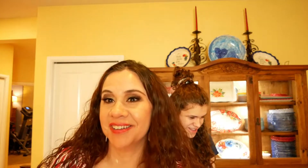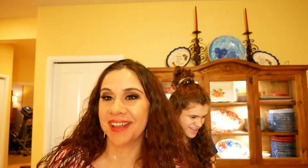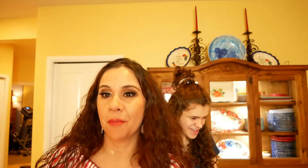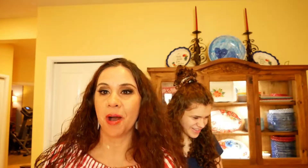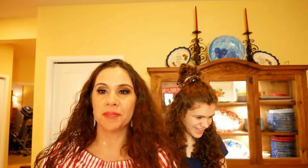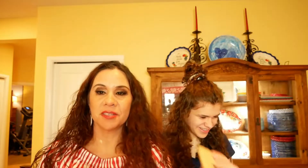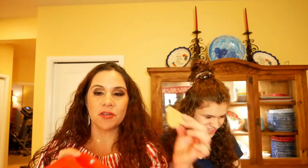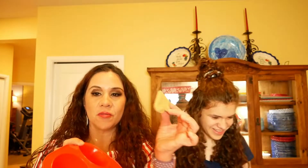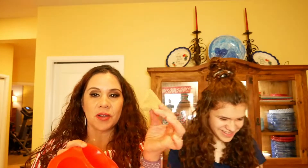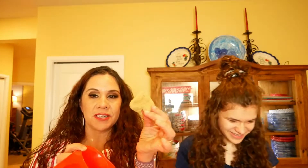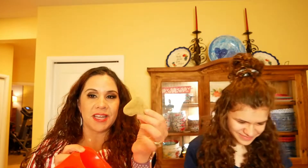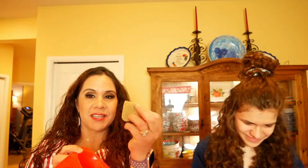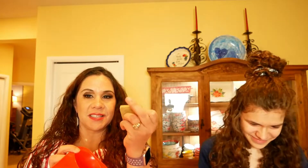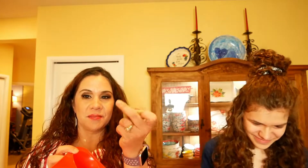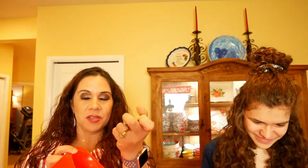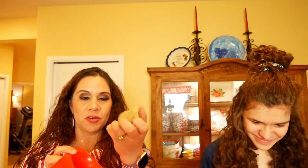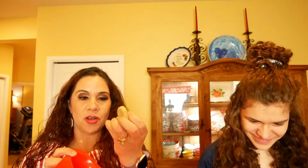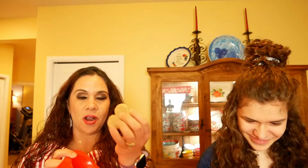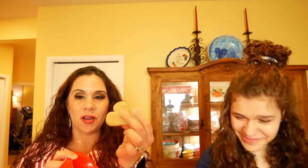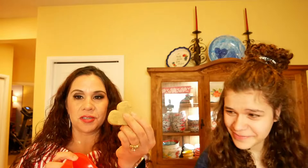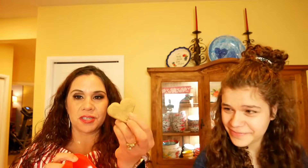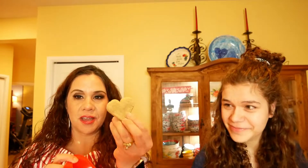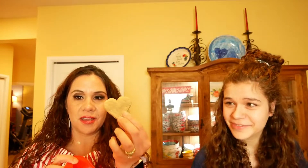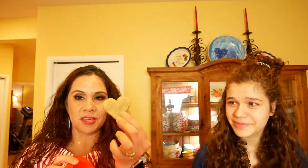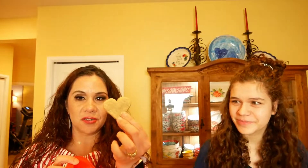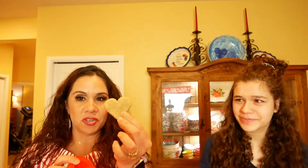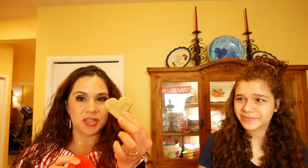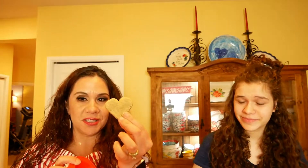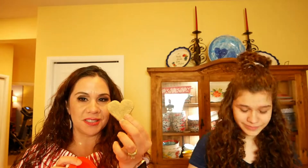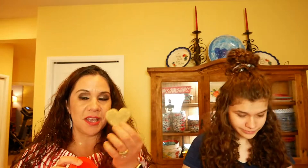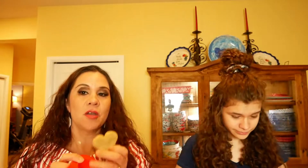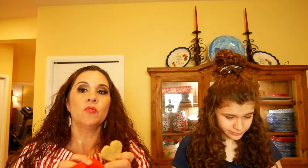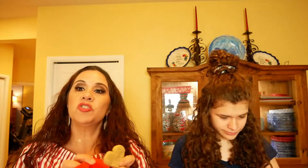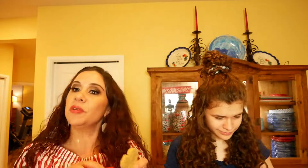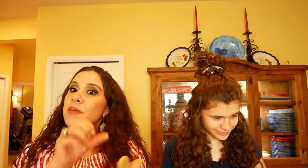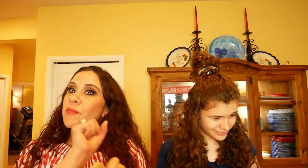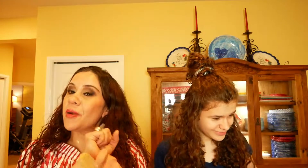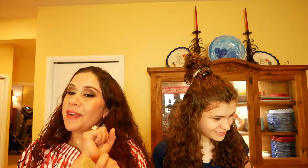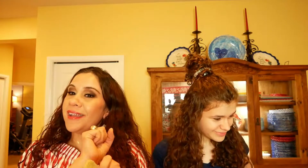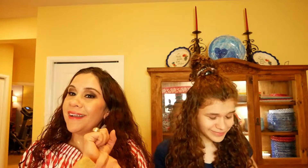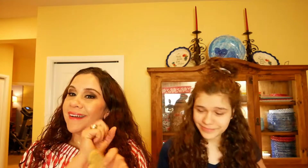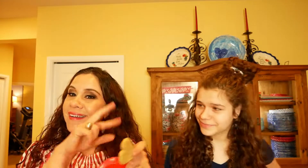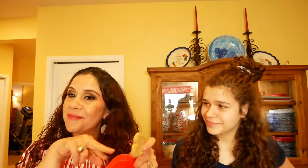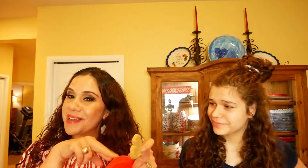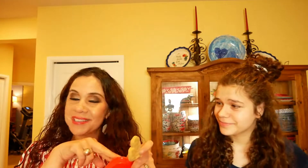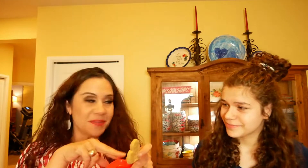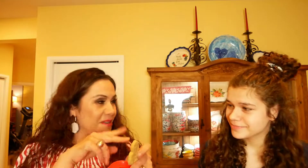like a popsicle we're gonna take some little heart uh dog treats which we've been working on a recipe